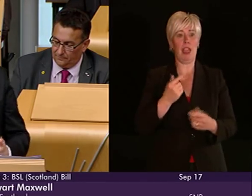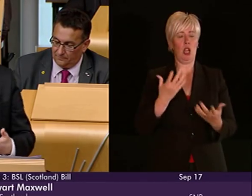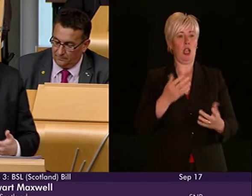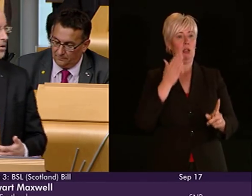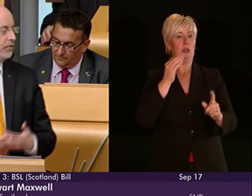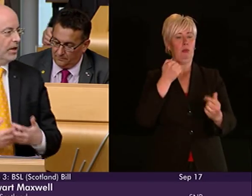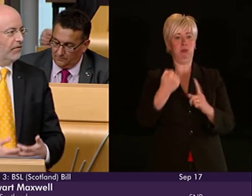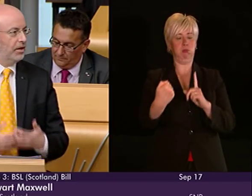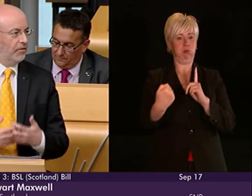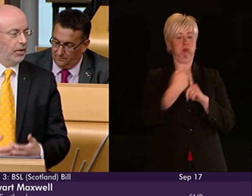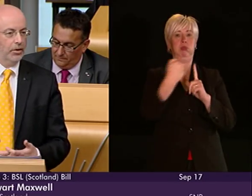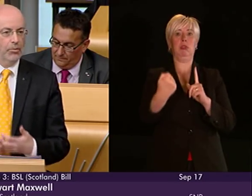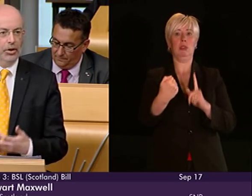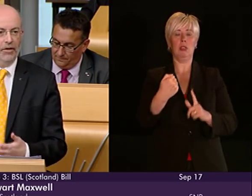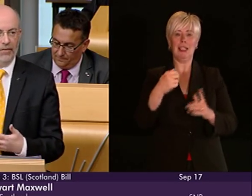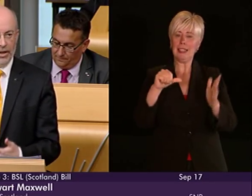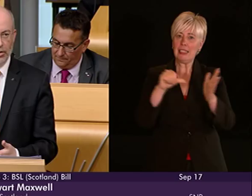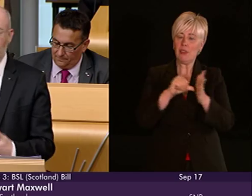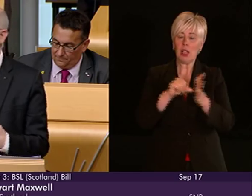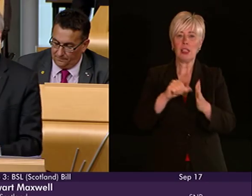individual members of the deaf and deafblind communities face daily.